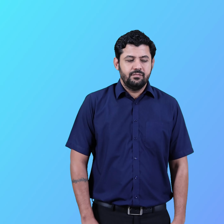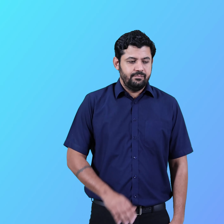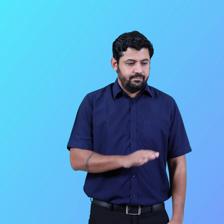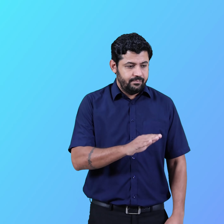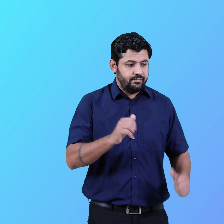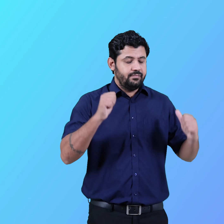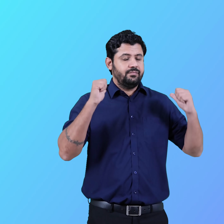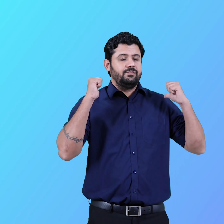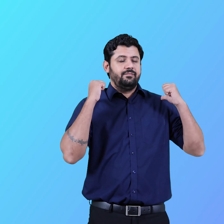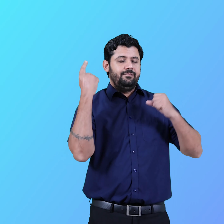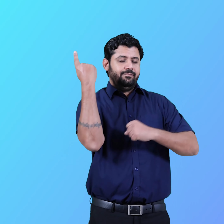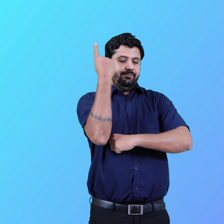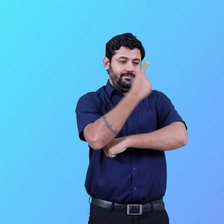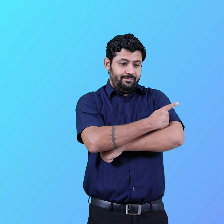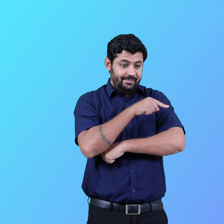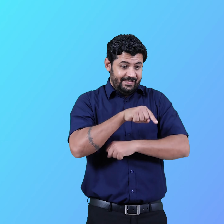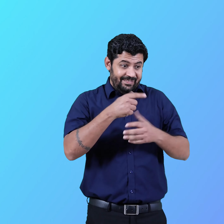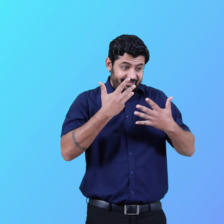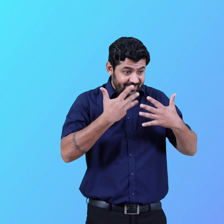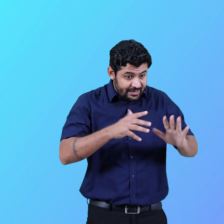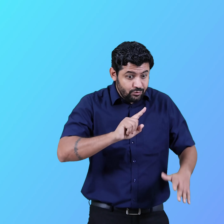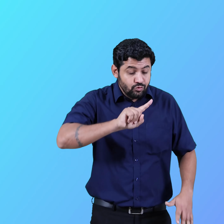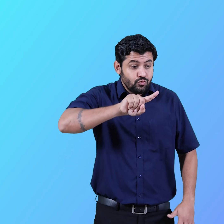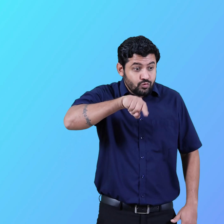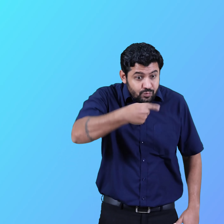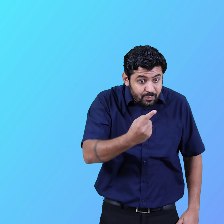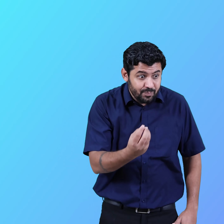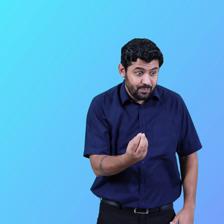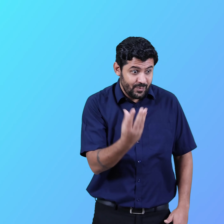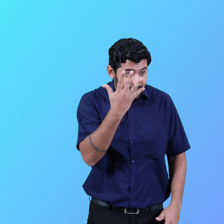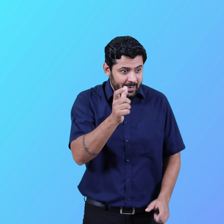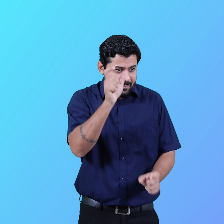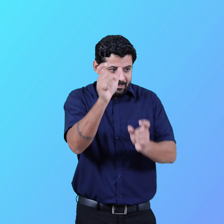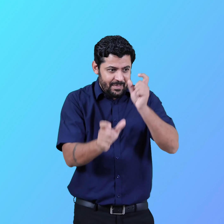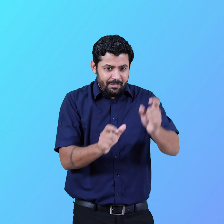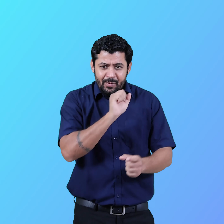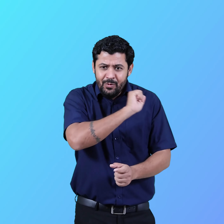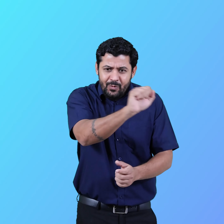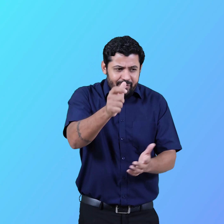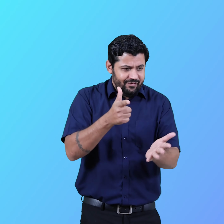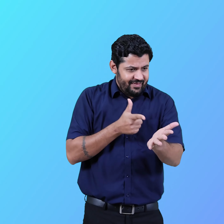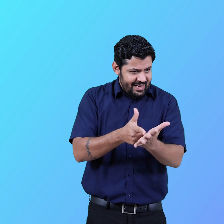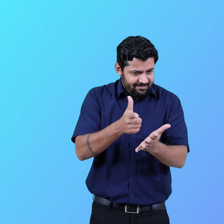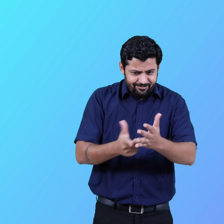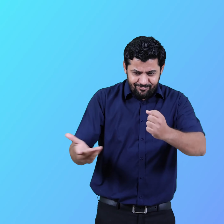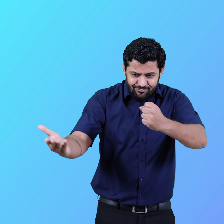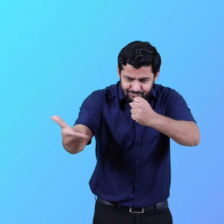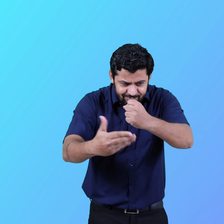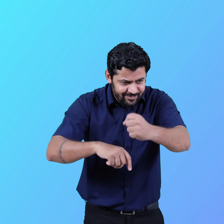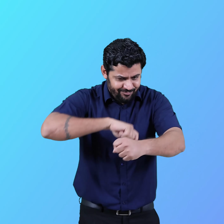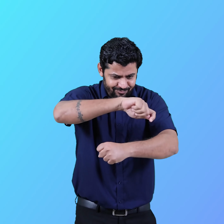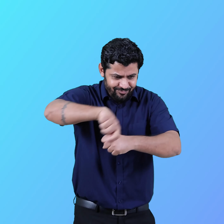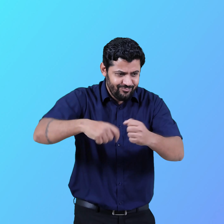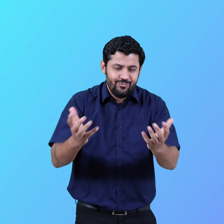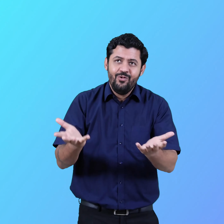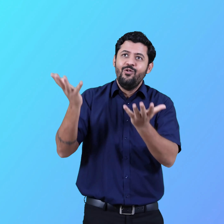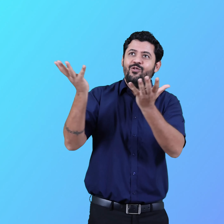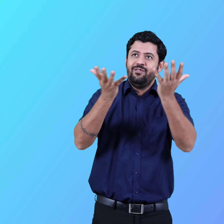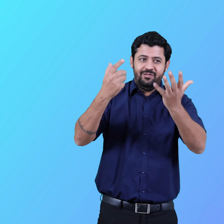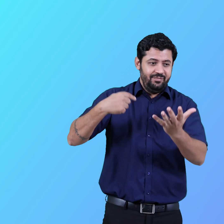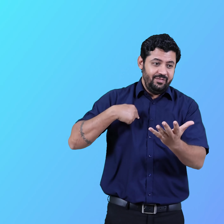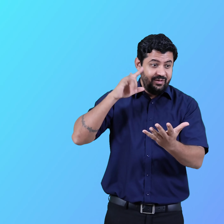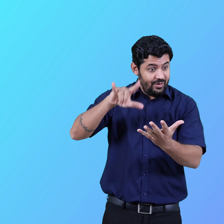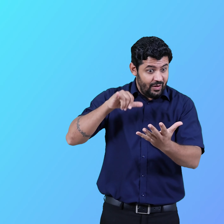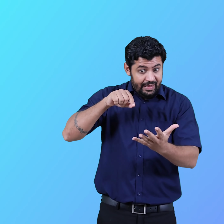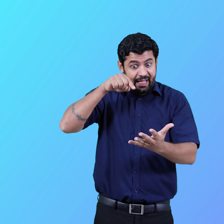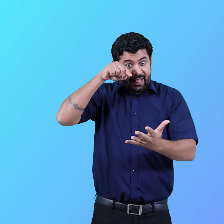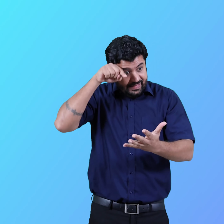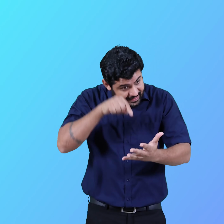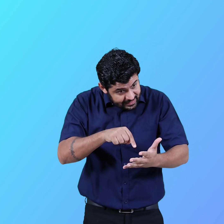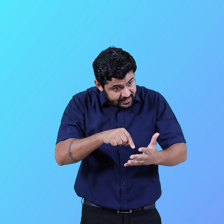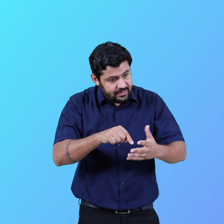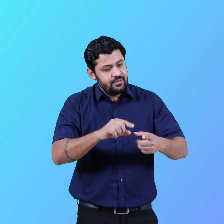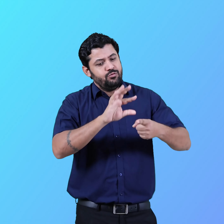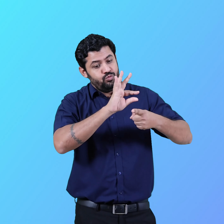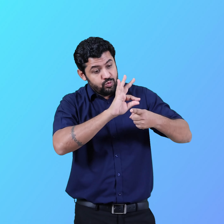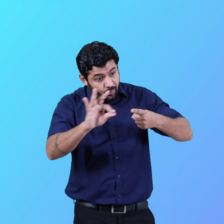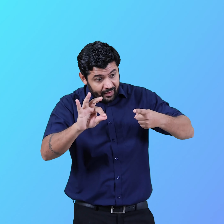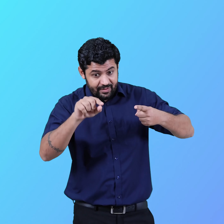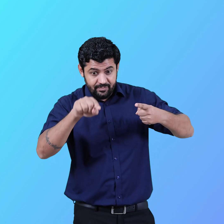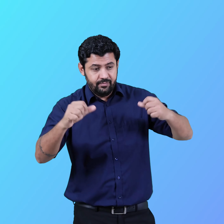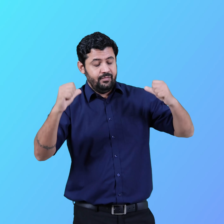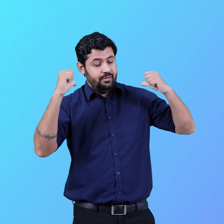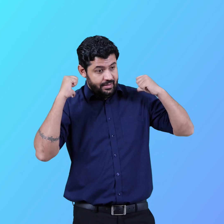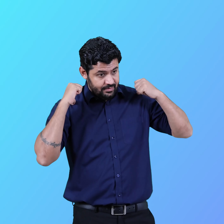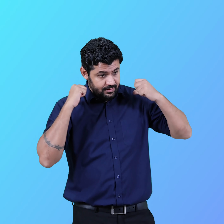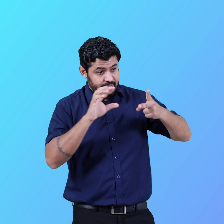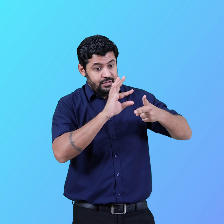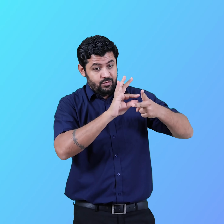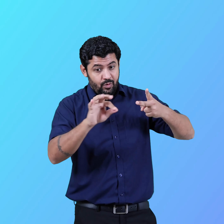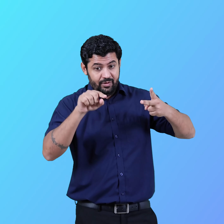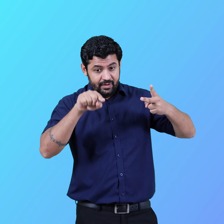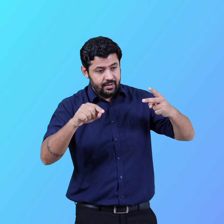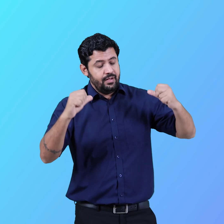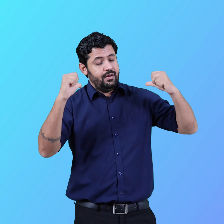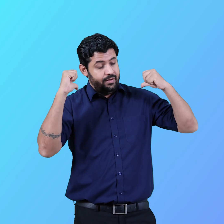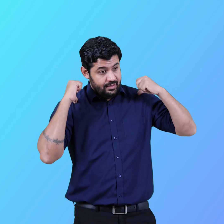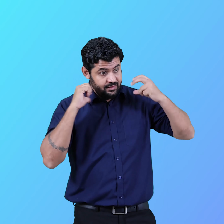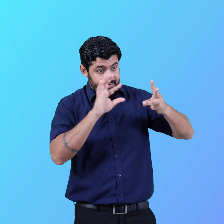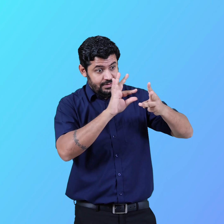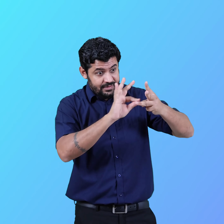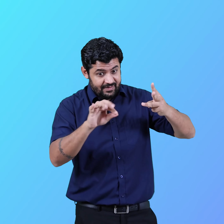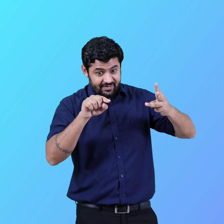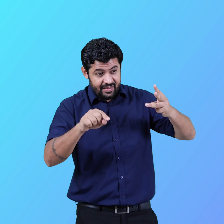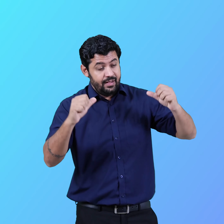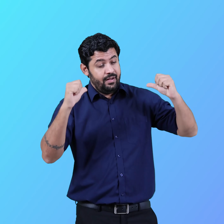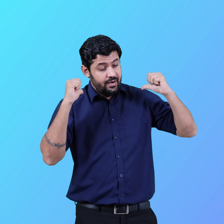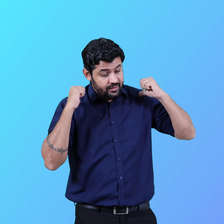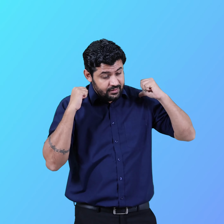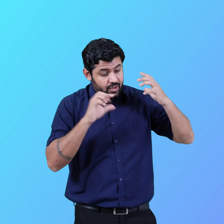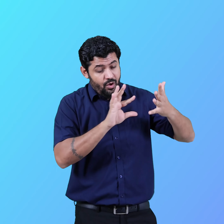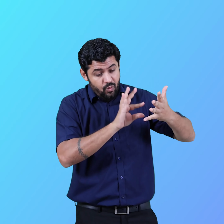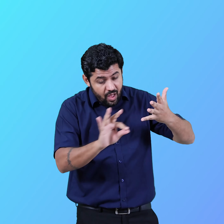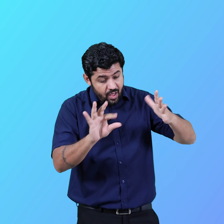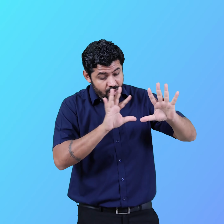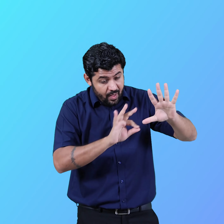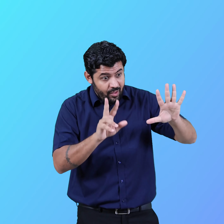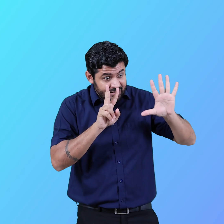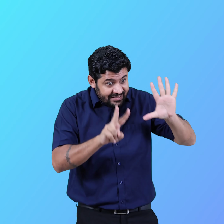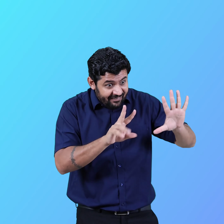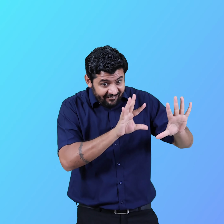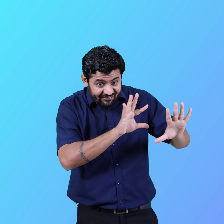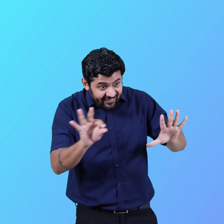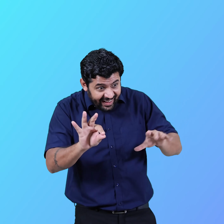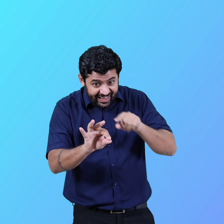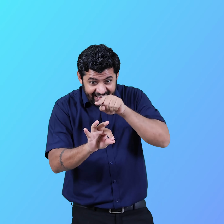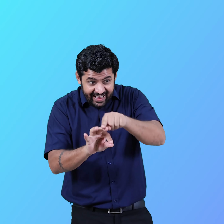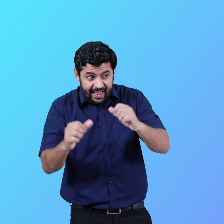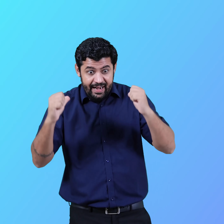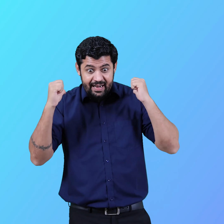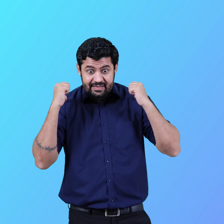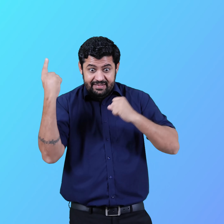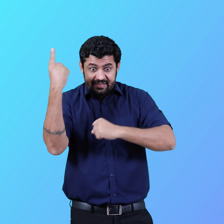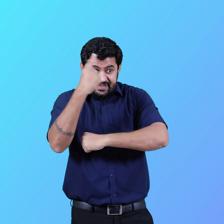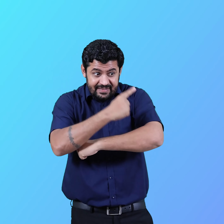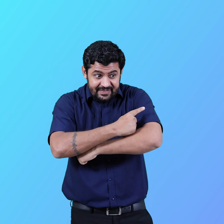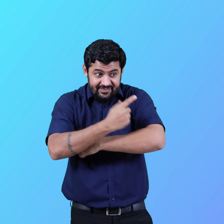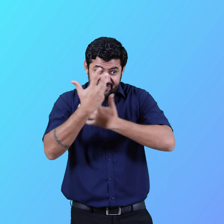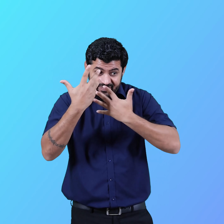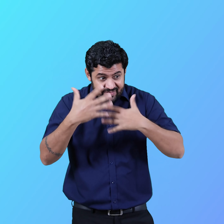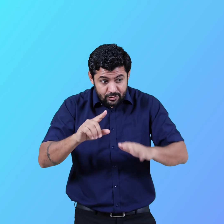“From the day after the Sabbath (the day you bring the bundle of grain to be presented to the LORD), count seven weeks.